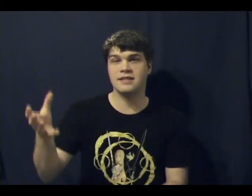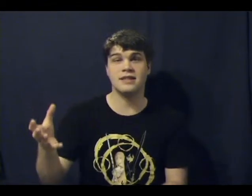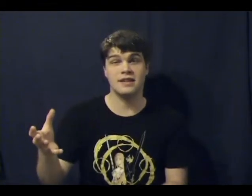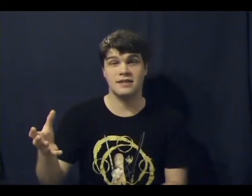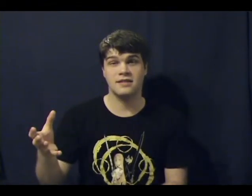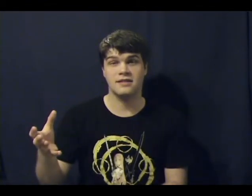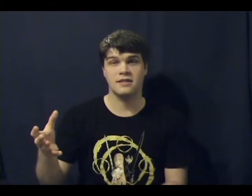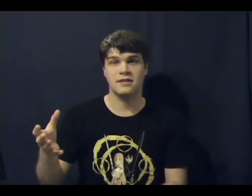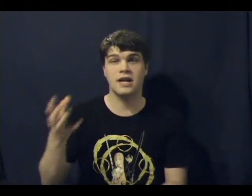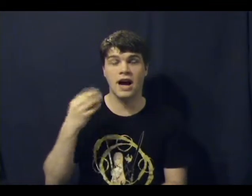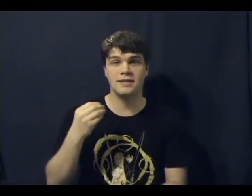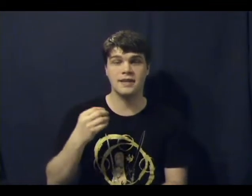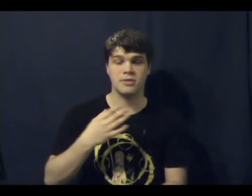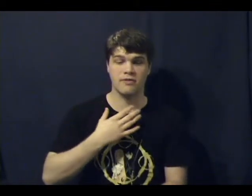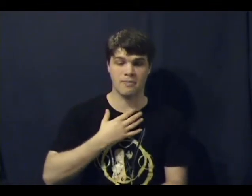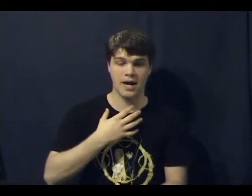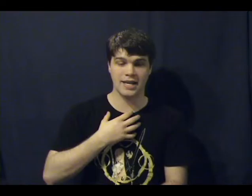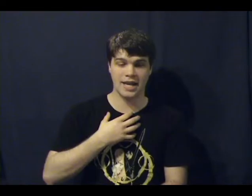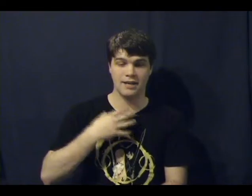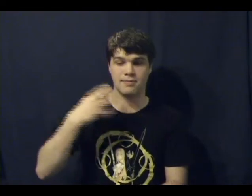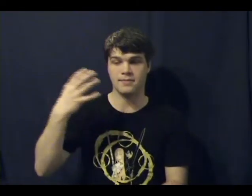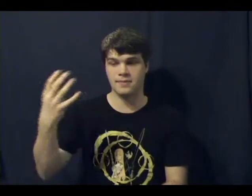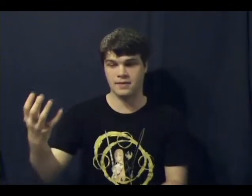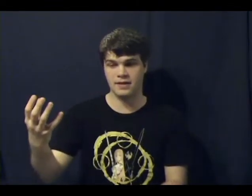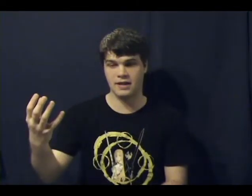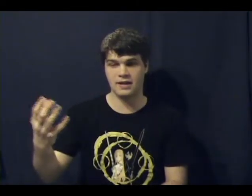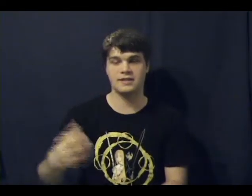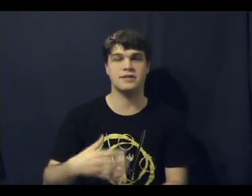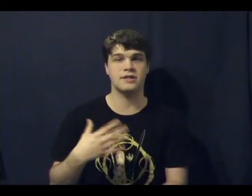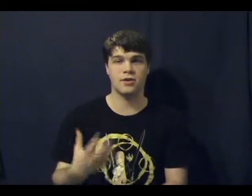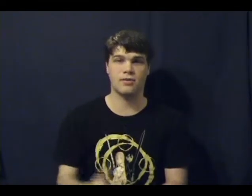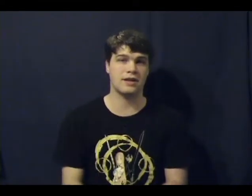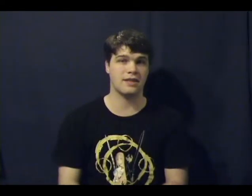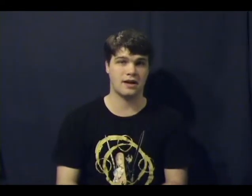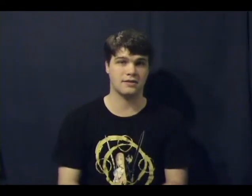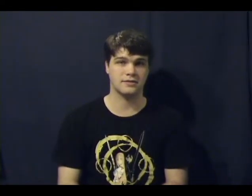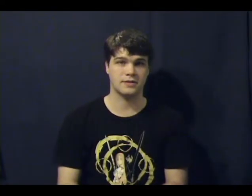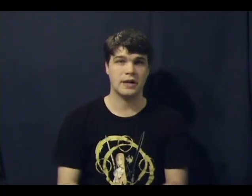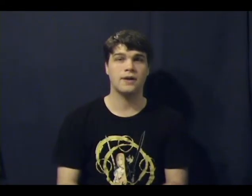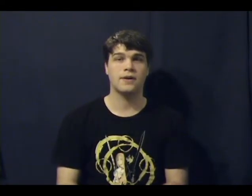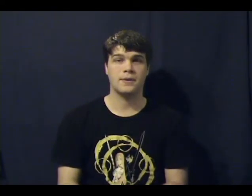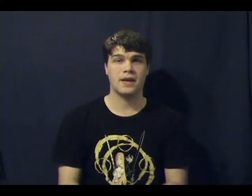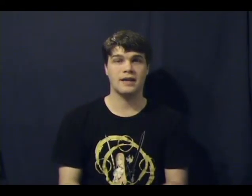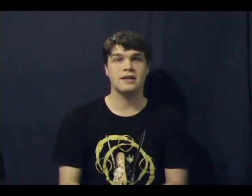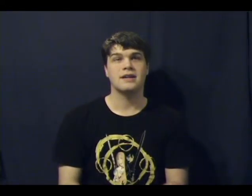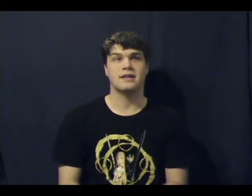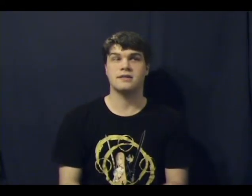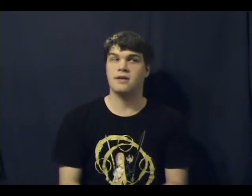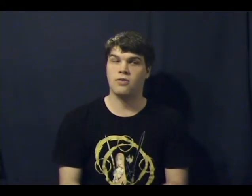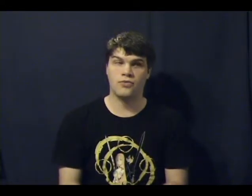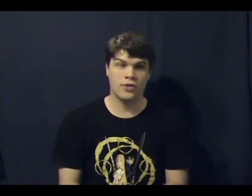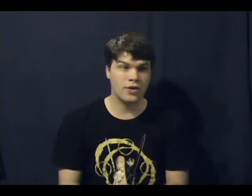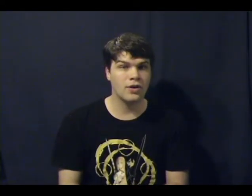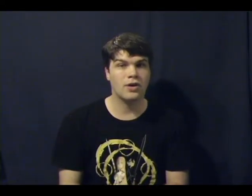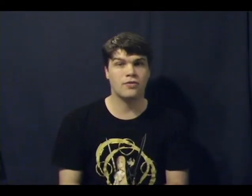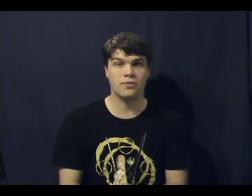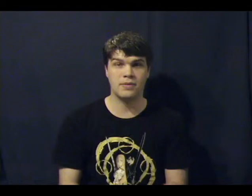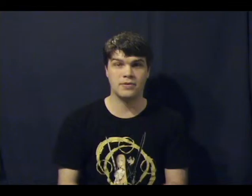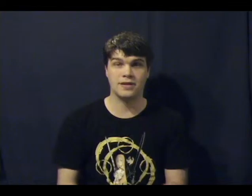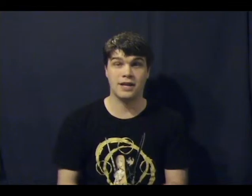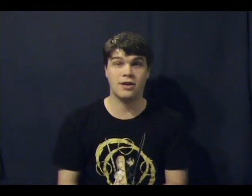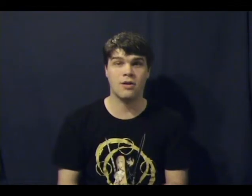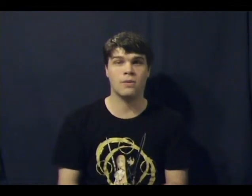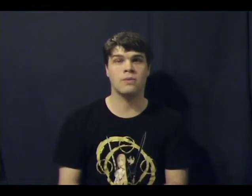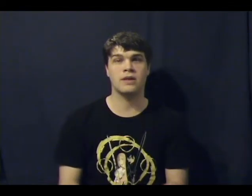isn't needed. The concept of My name is... is already there, okay? That's very hard for people to let go when